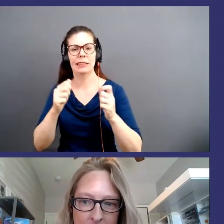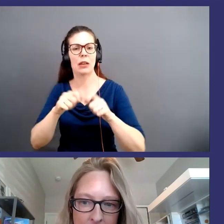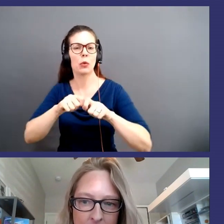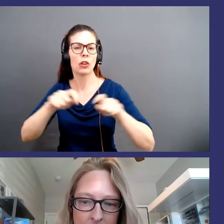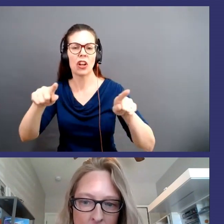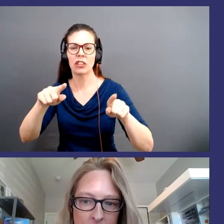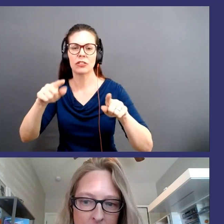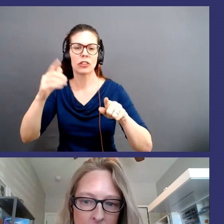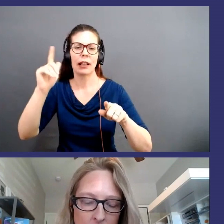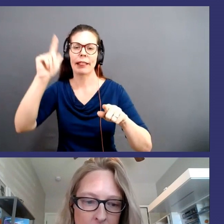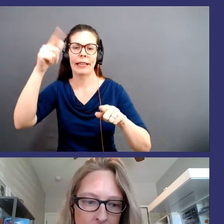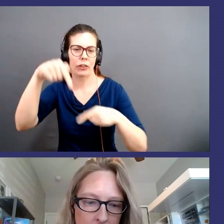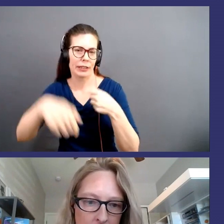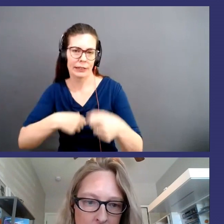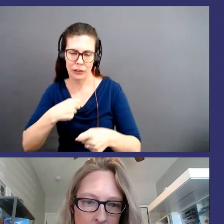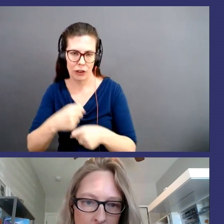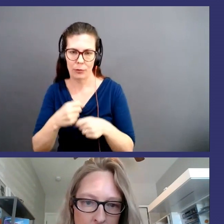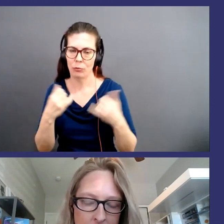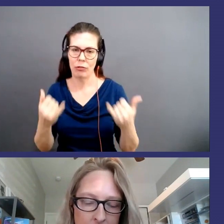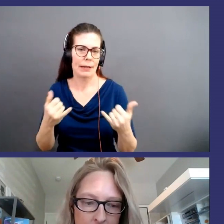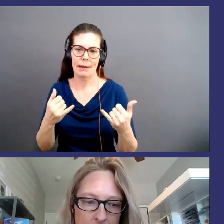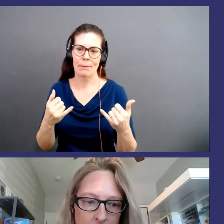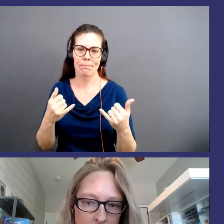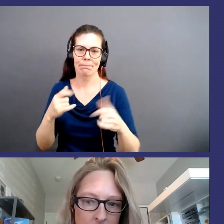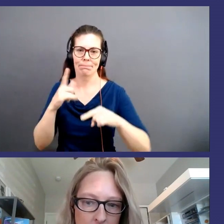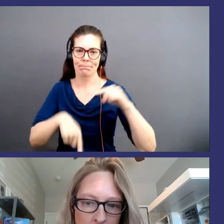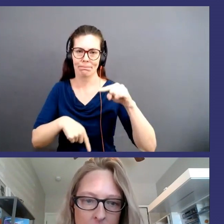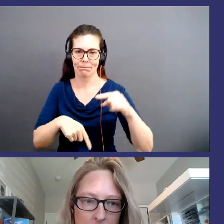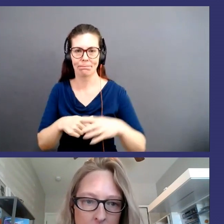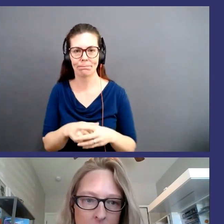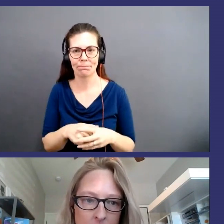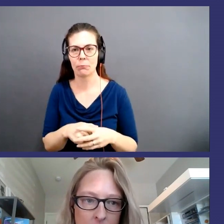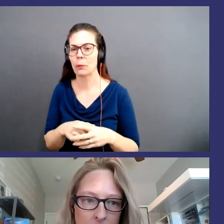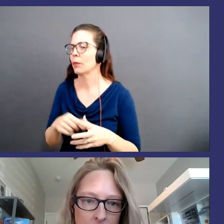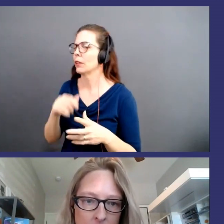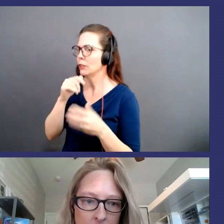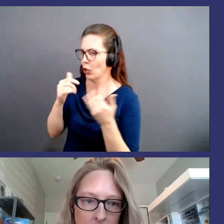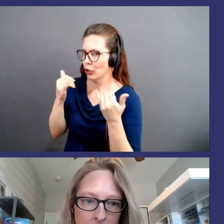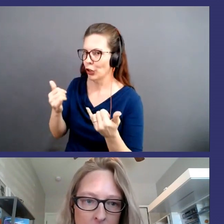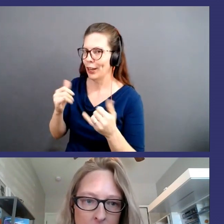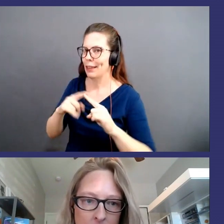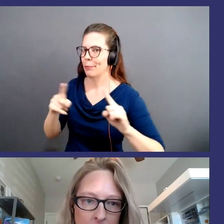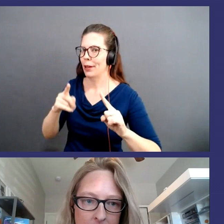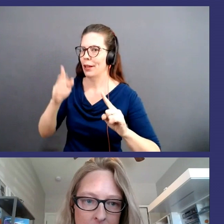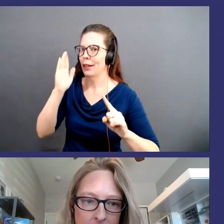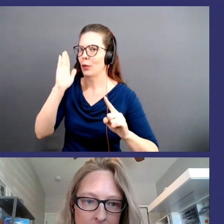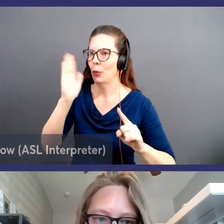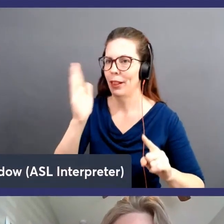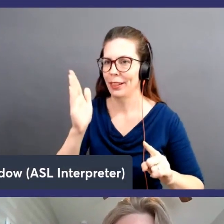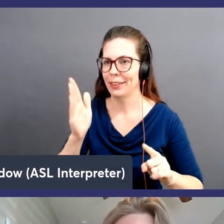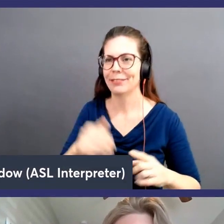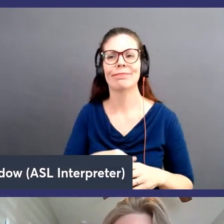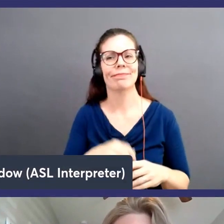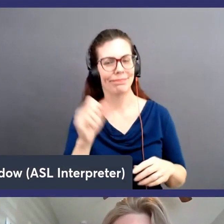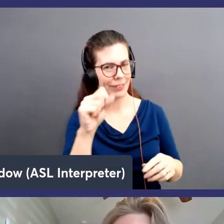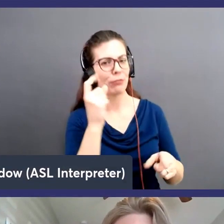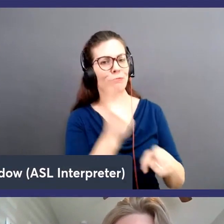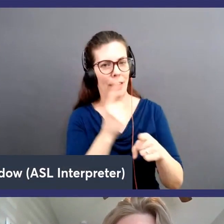but right now you can't do cross-region copy. So not currently, but coming down the line. Yeah, it's coming down the line.